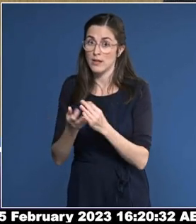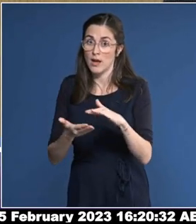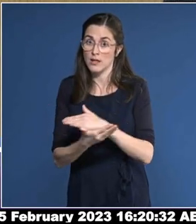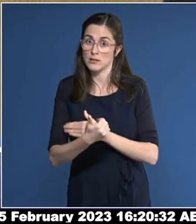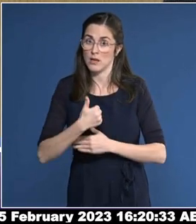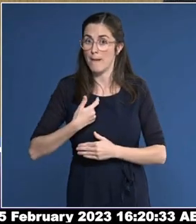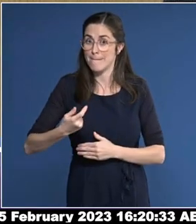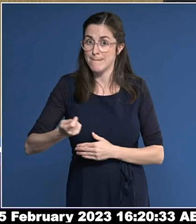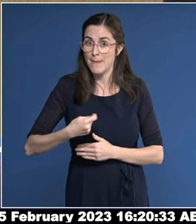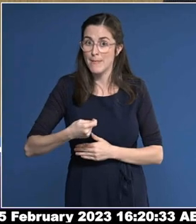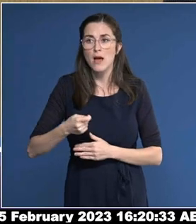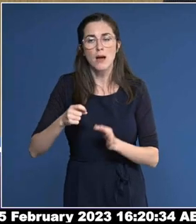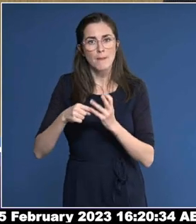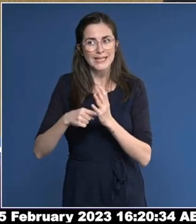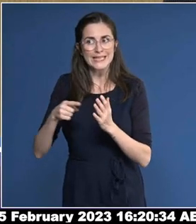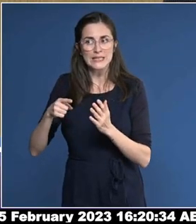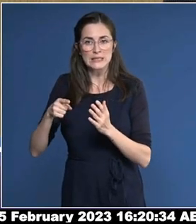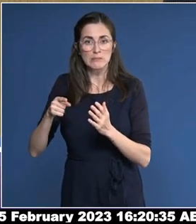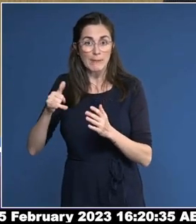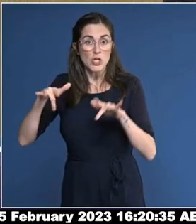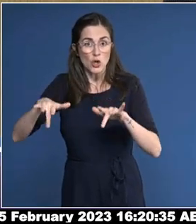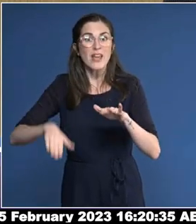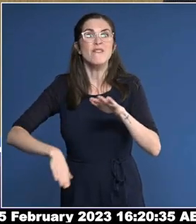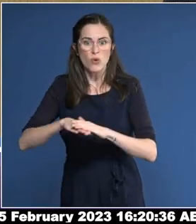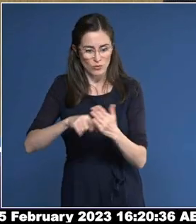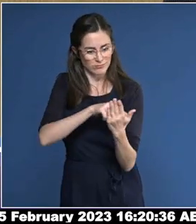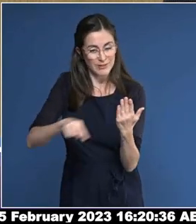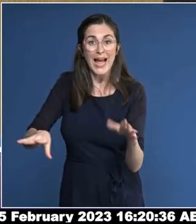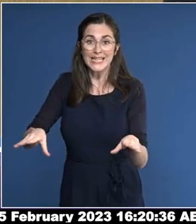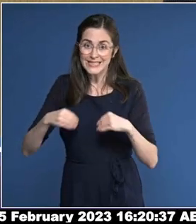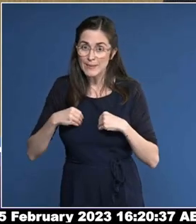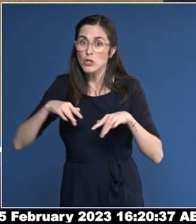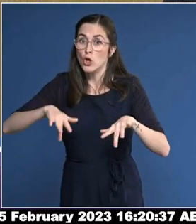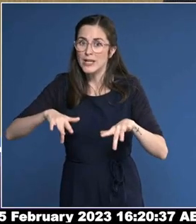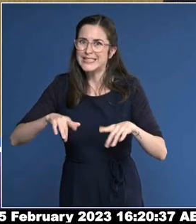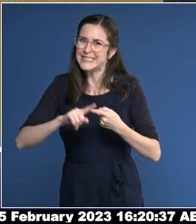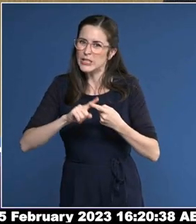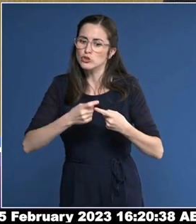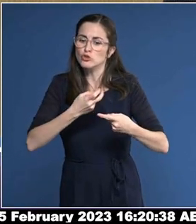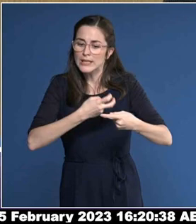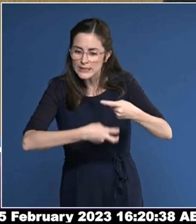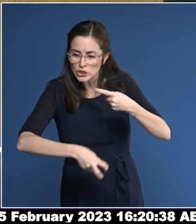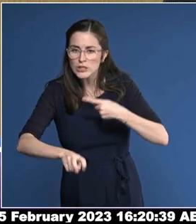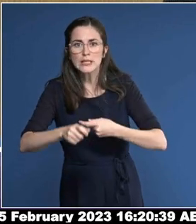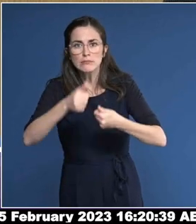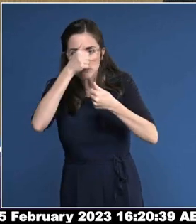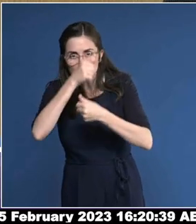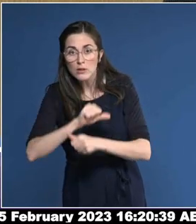to DIA that they have an action plan in place that can be monitored to implement such